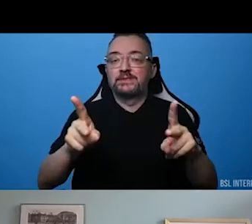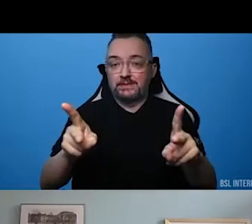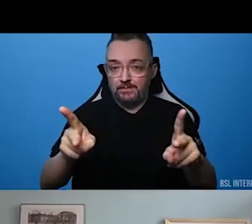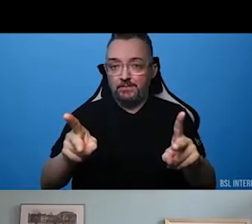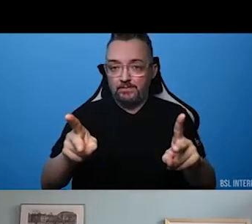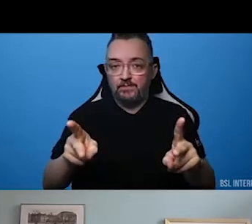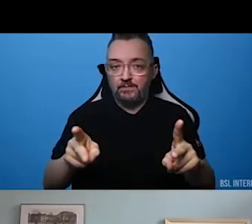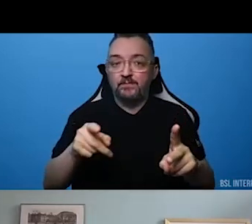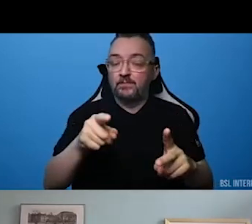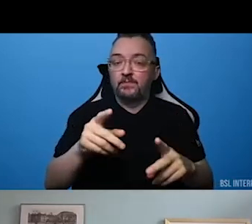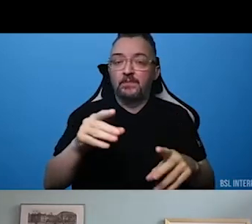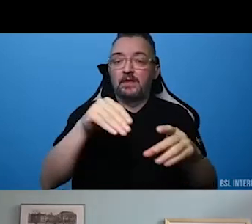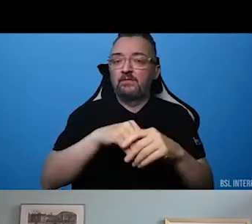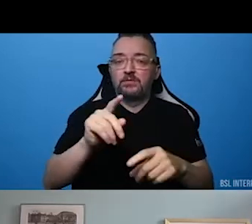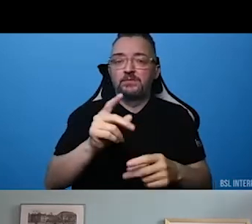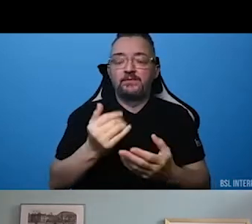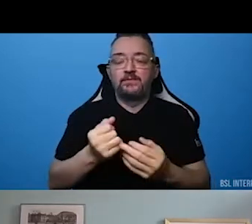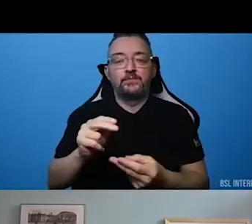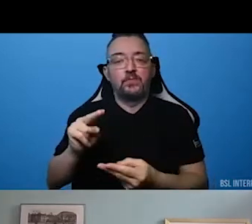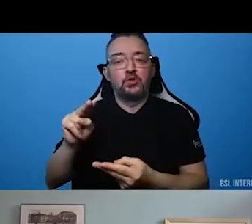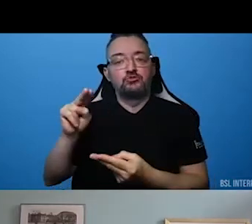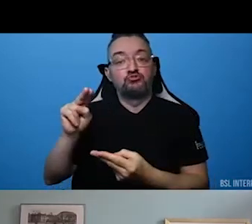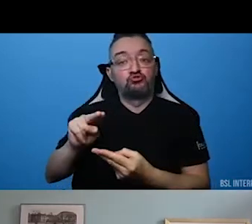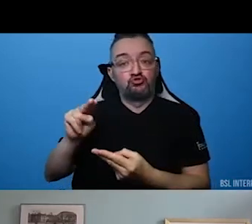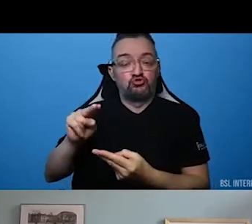Which involved a kind of a cheaper and quicker way of